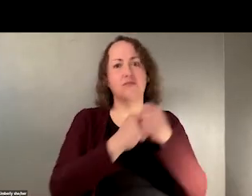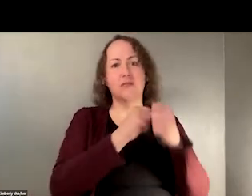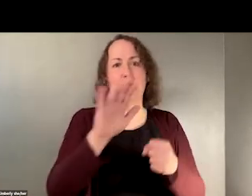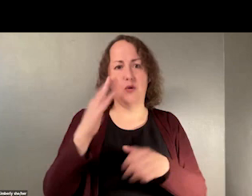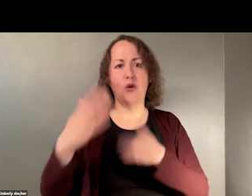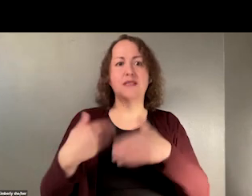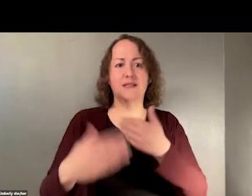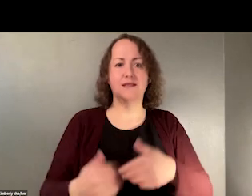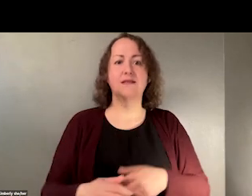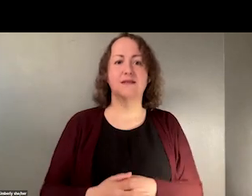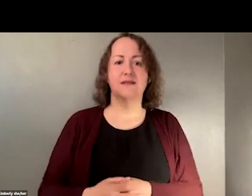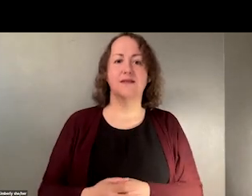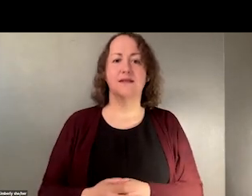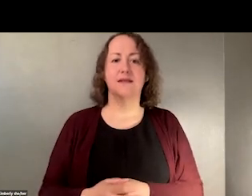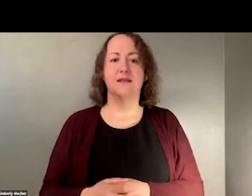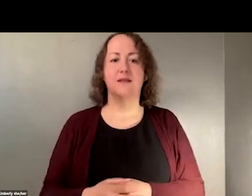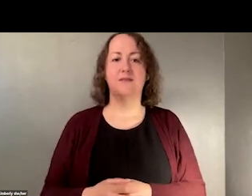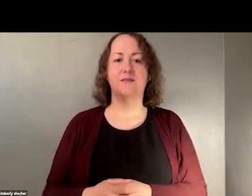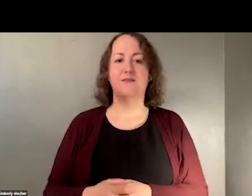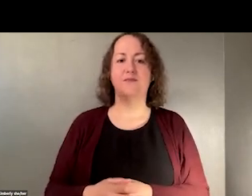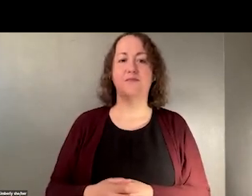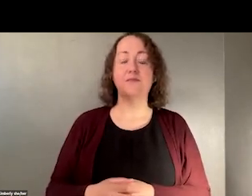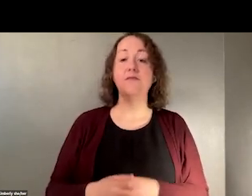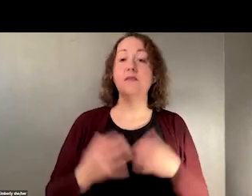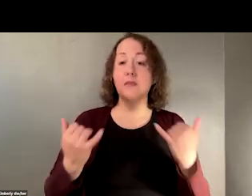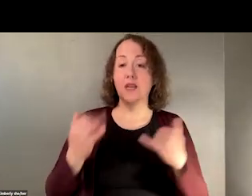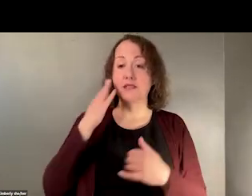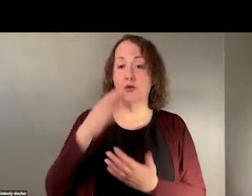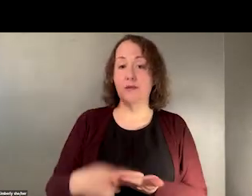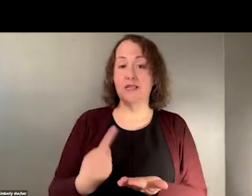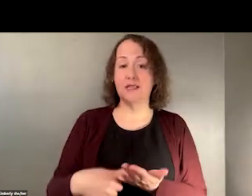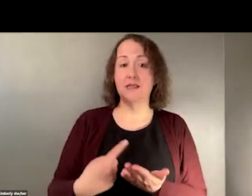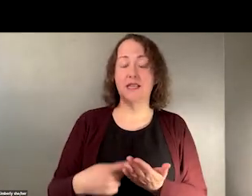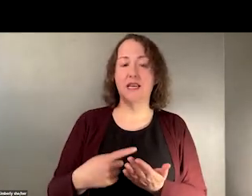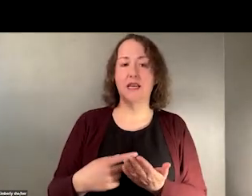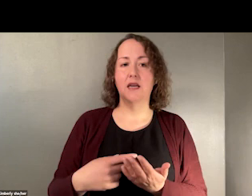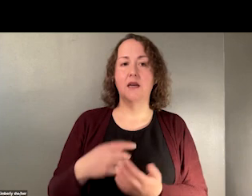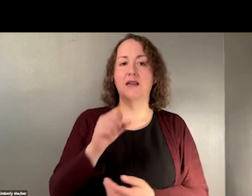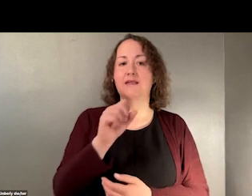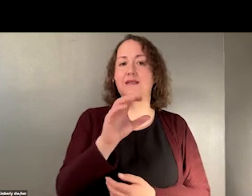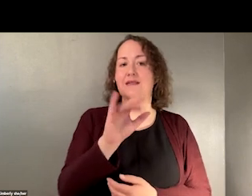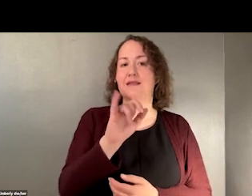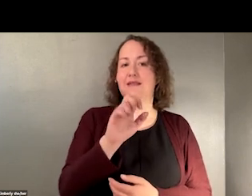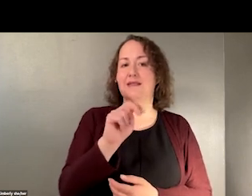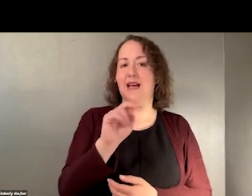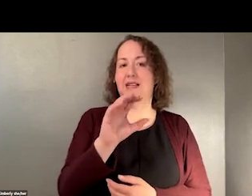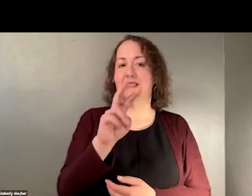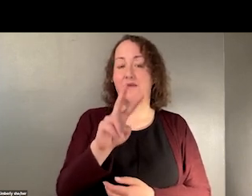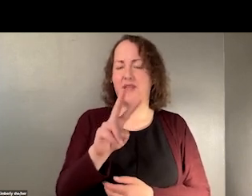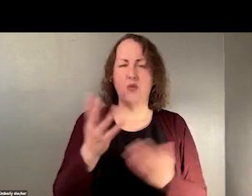So today we're going to be discussing: what SciENcv is; how you access it and get into it;